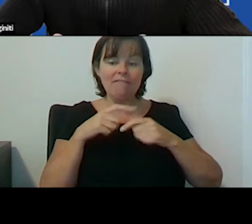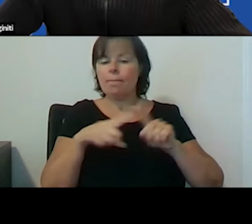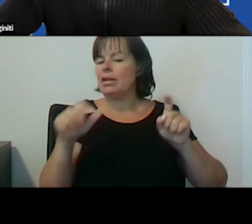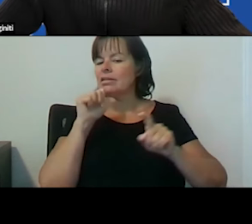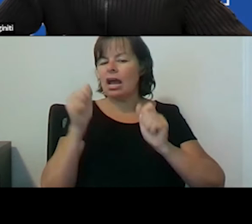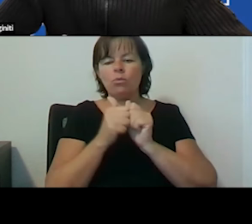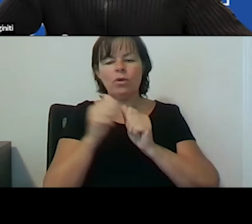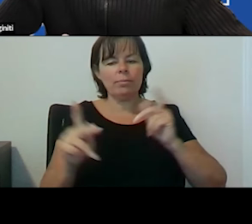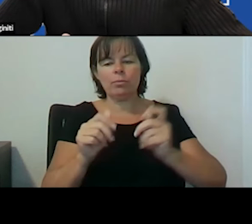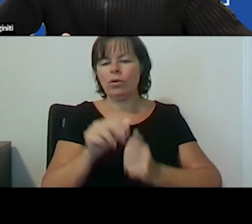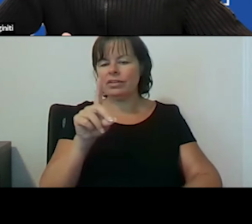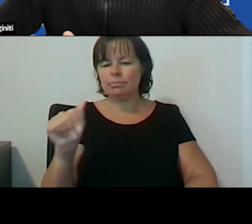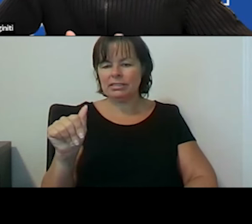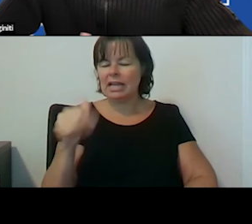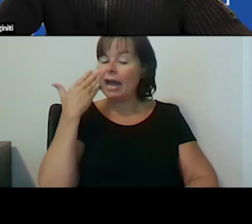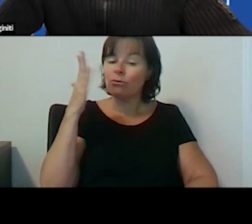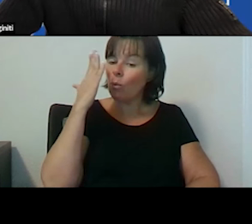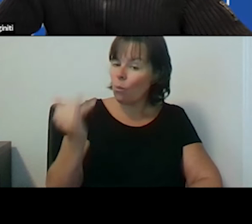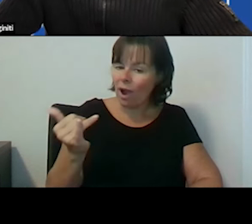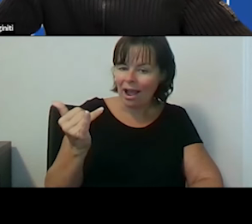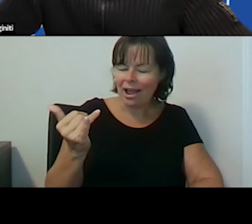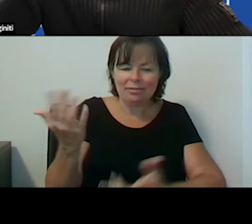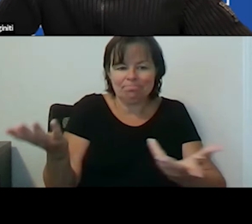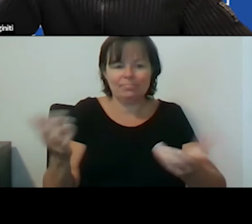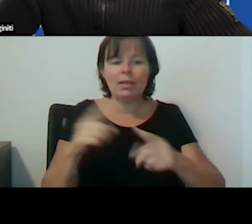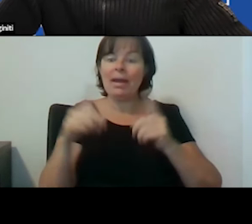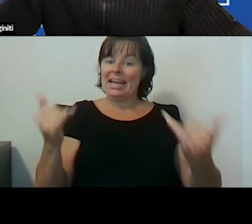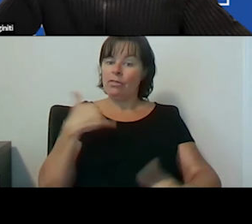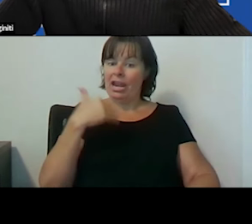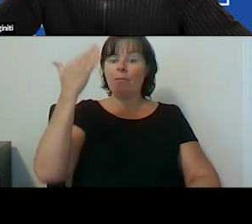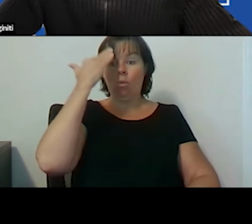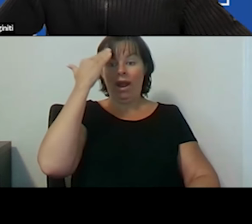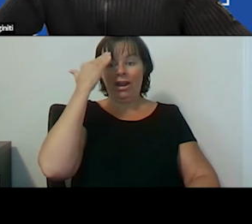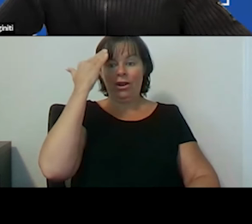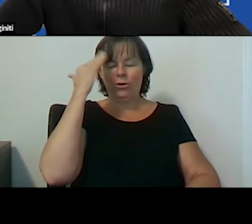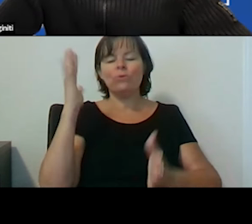don't know why no one ever asked me that but now that I'm aware of it I I want to do more of it